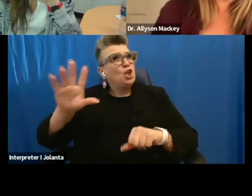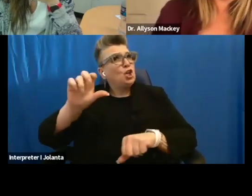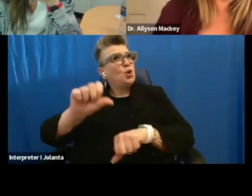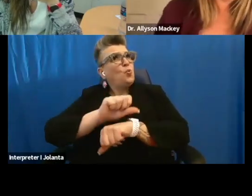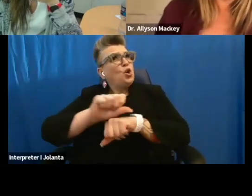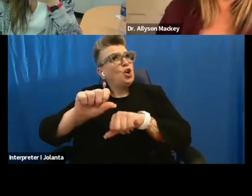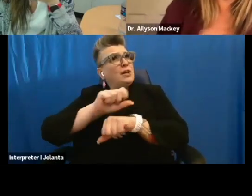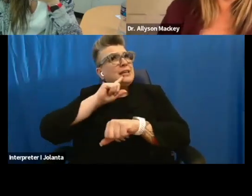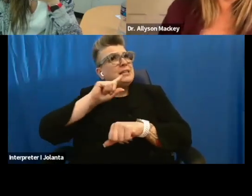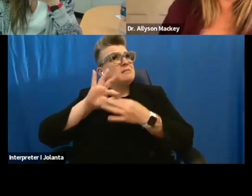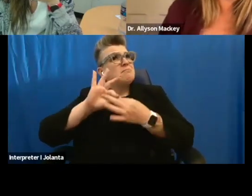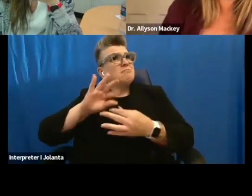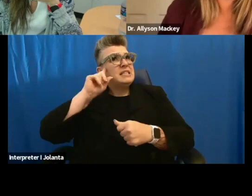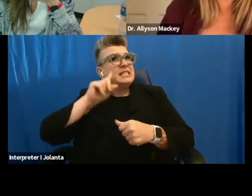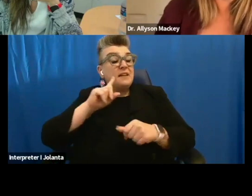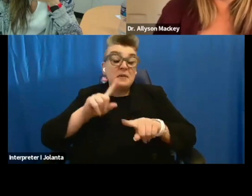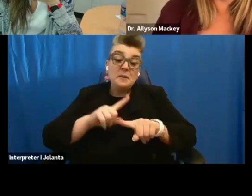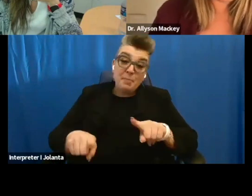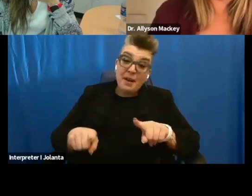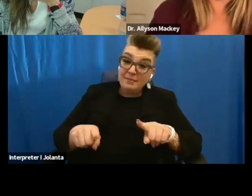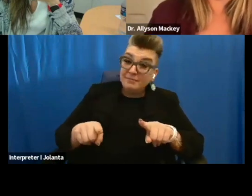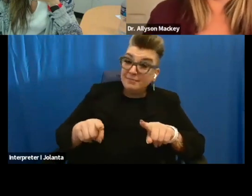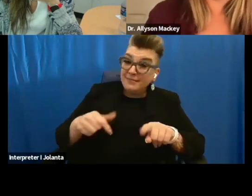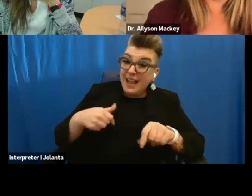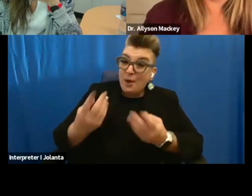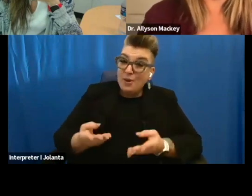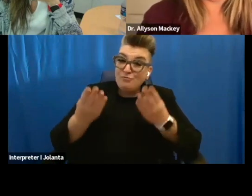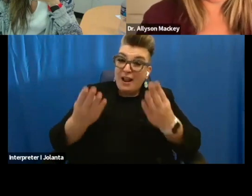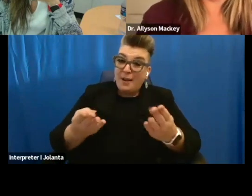excited about your ideas um so if you reach out to me I will help you get in touch with